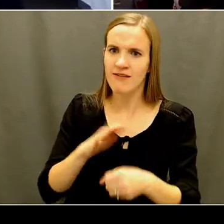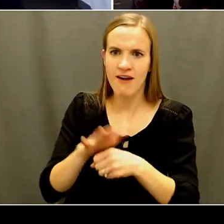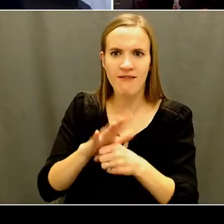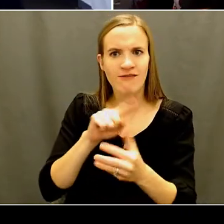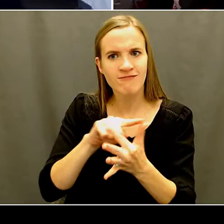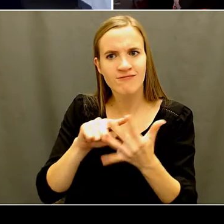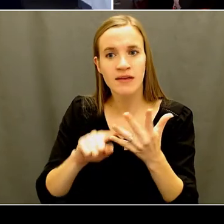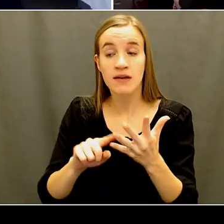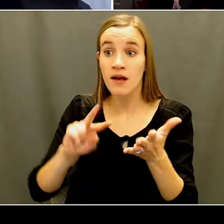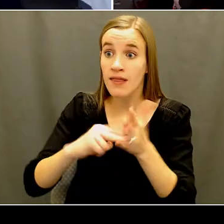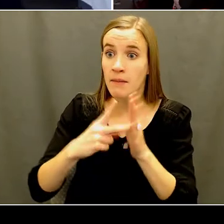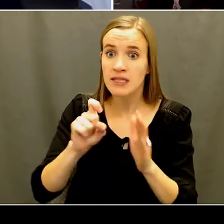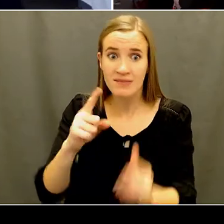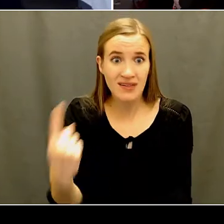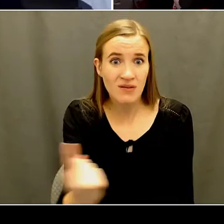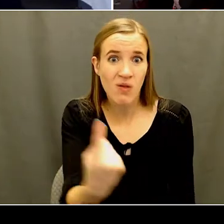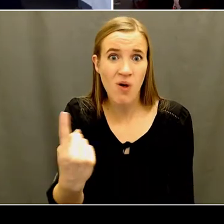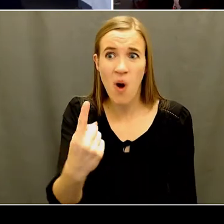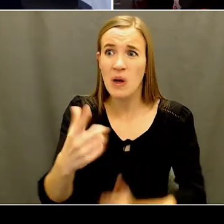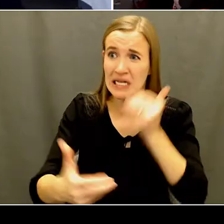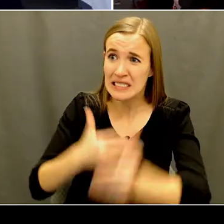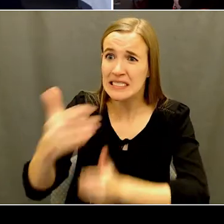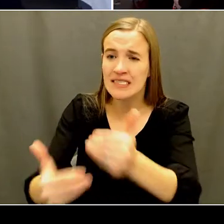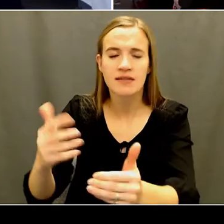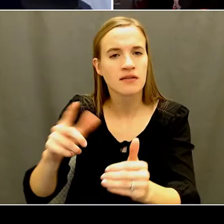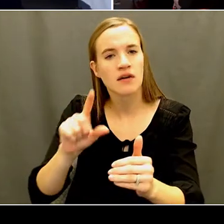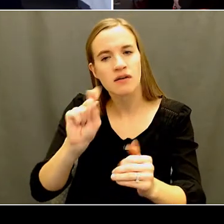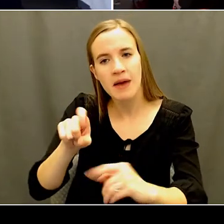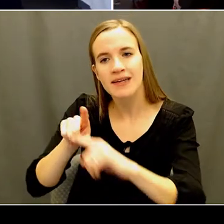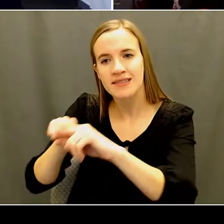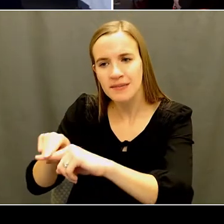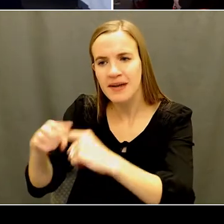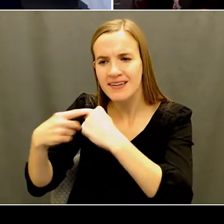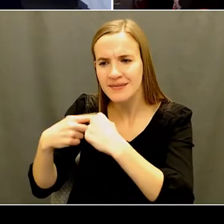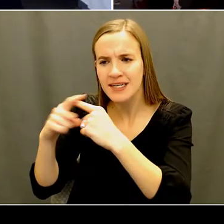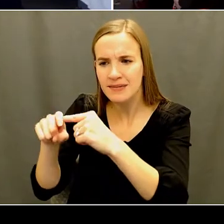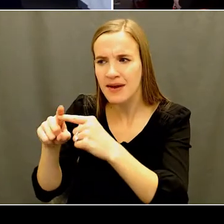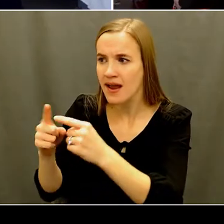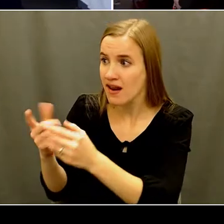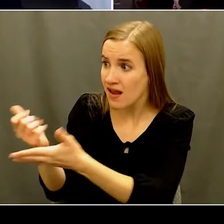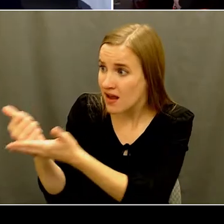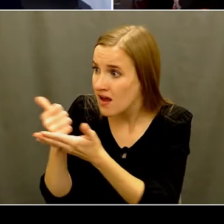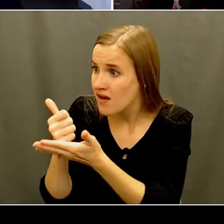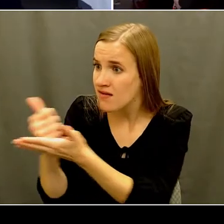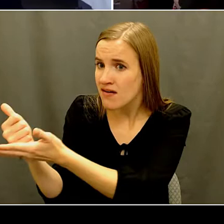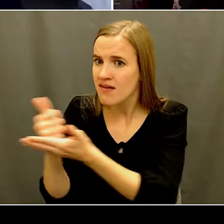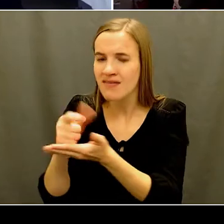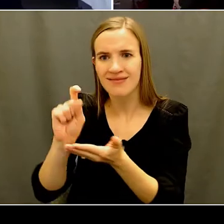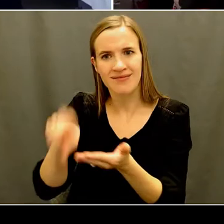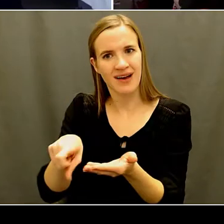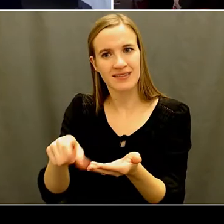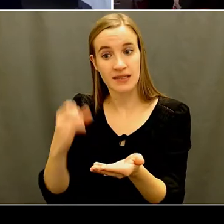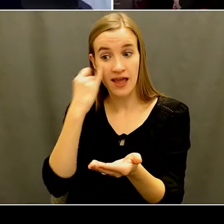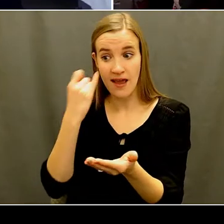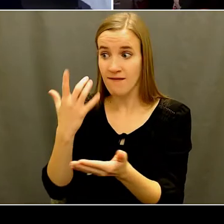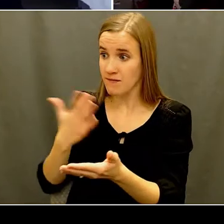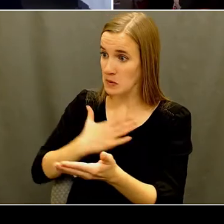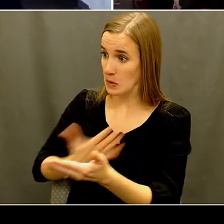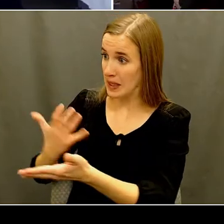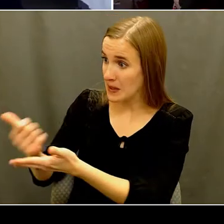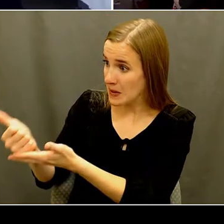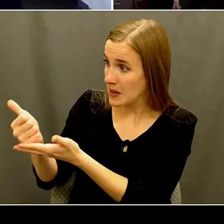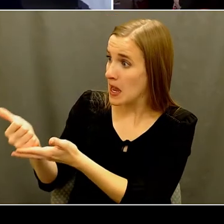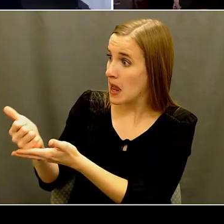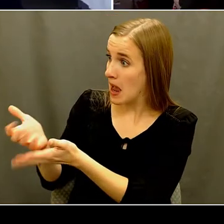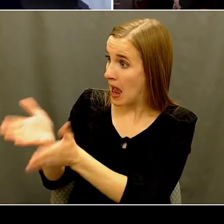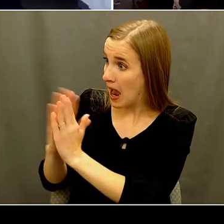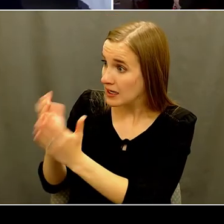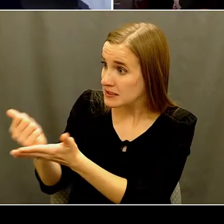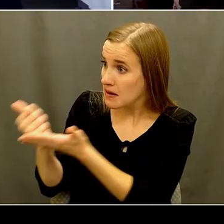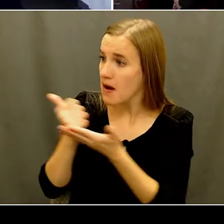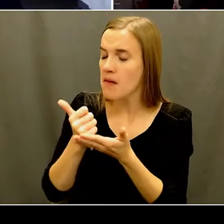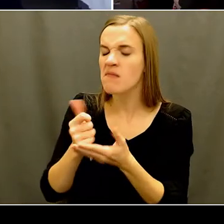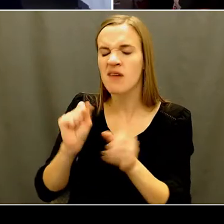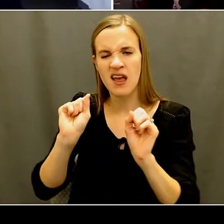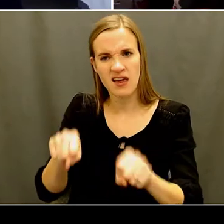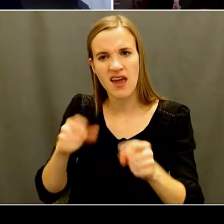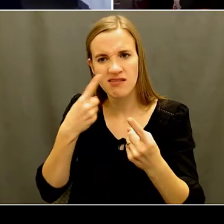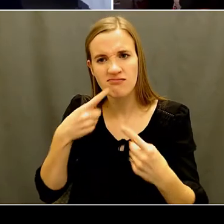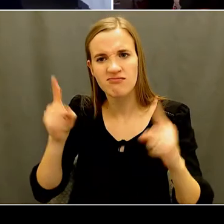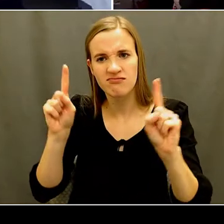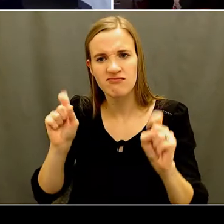think has just been crucial has been um, being willing to take risks. You know,